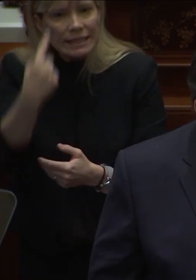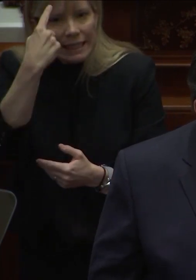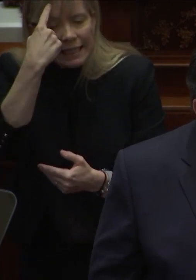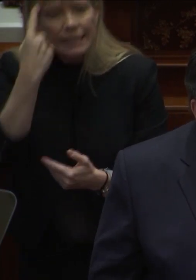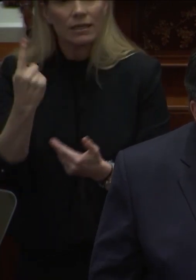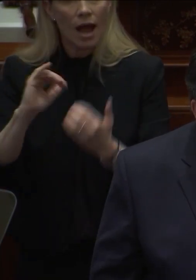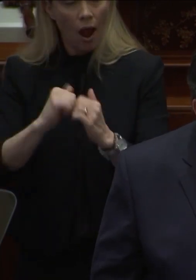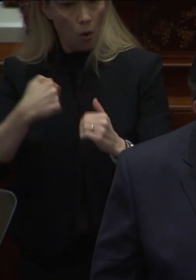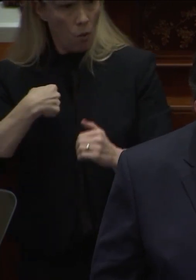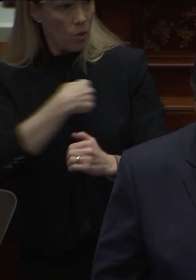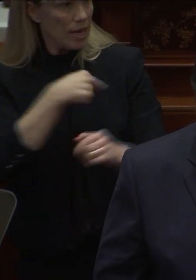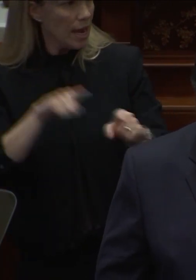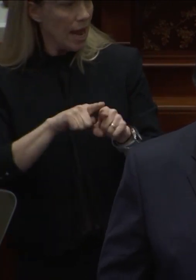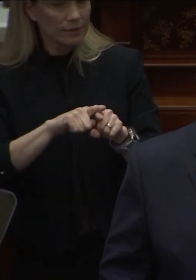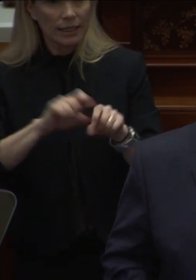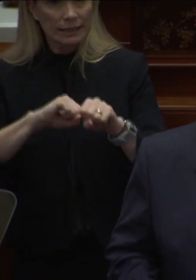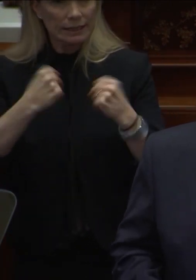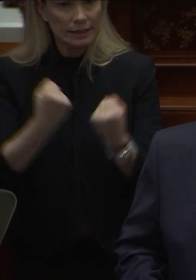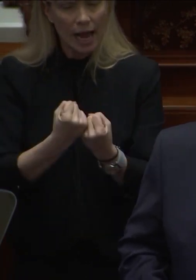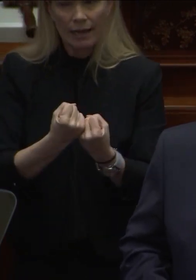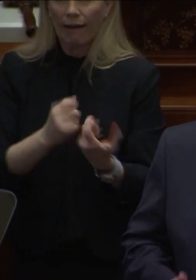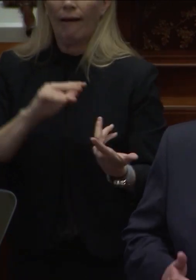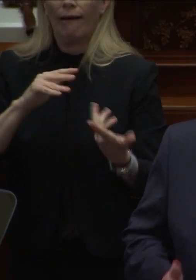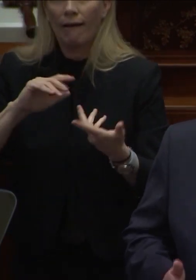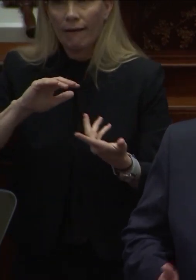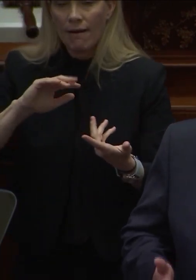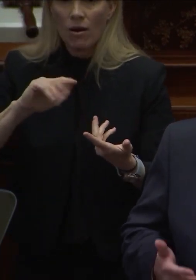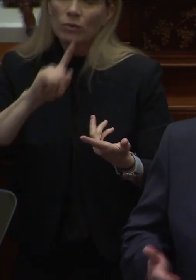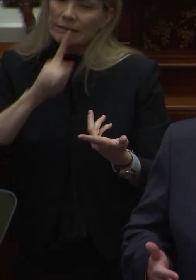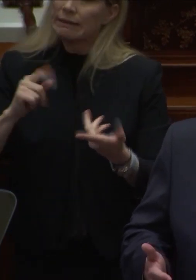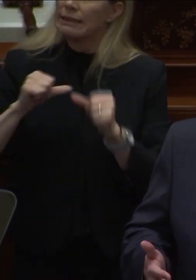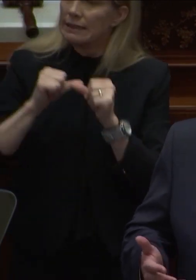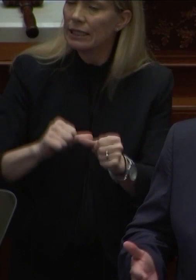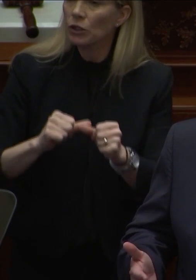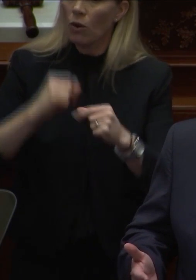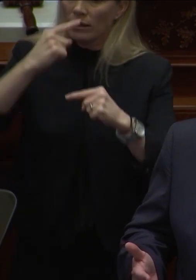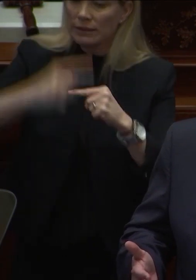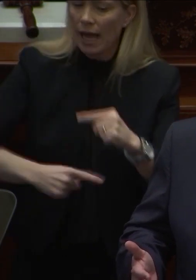FOR A LOW INCOME FAMILY. WE MUST BE EVER MINDFUL OF HOW